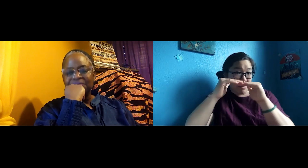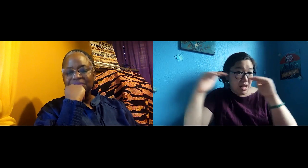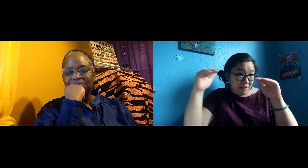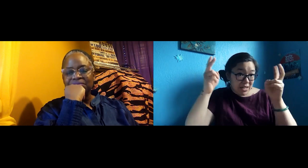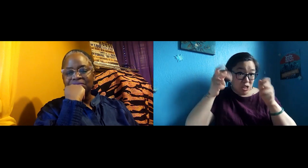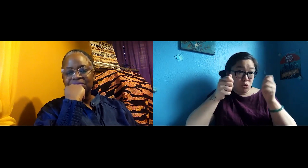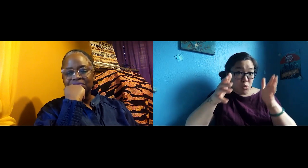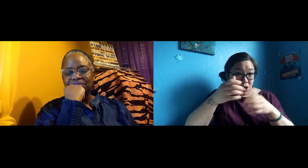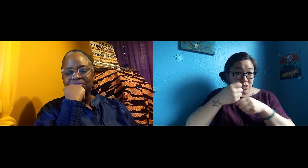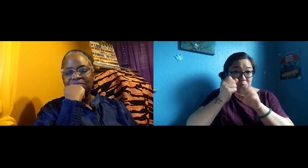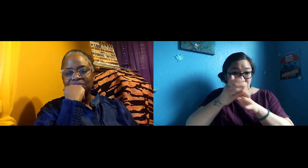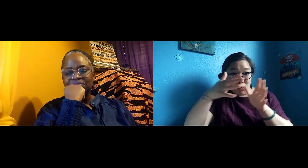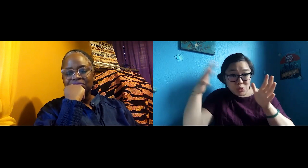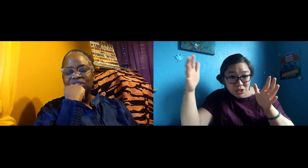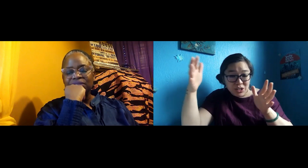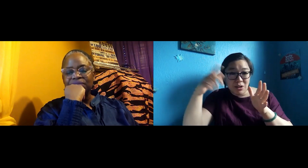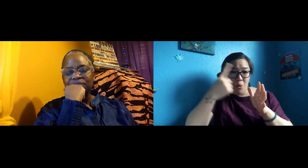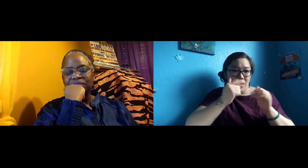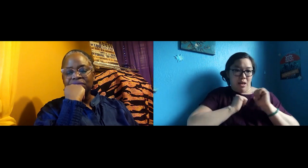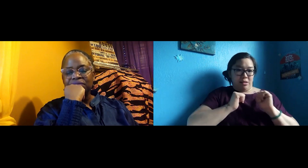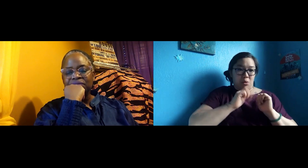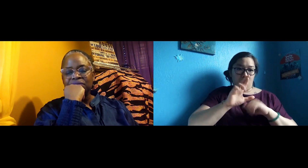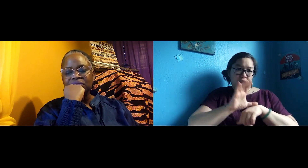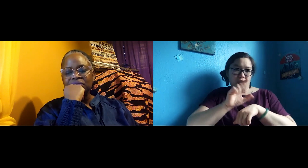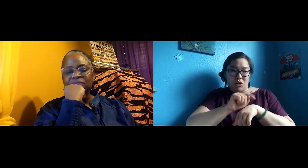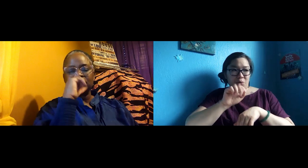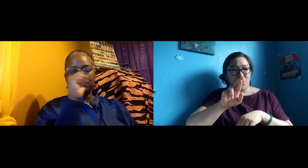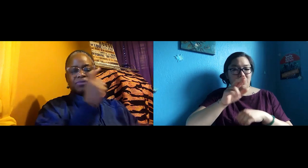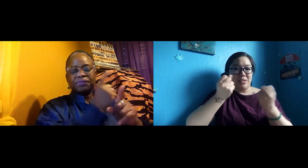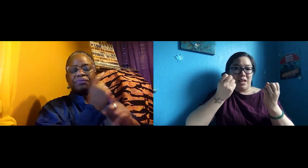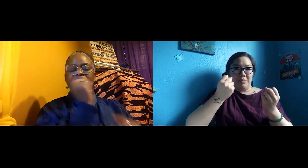Deaf people of color on their creative team at the level of director or producer. That is correct.